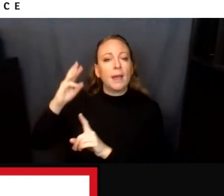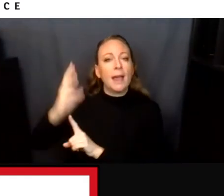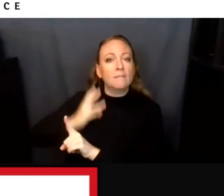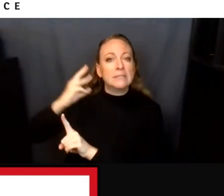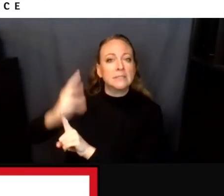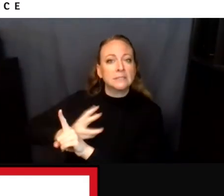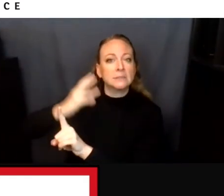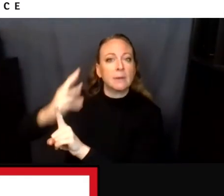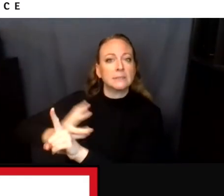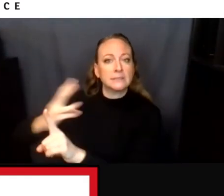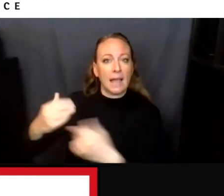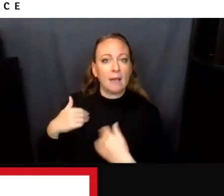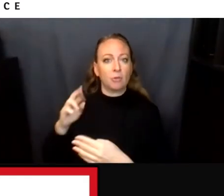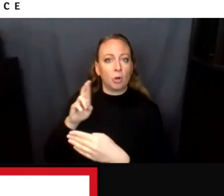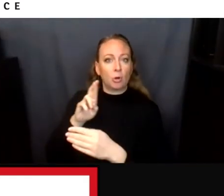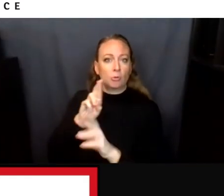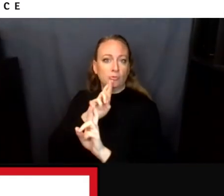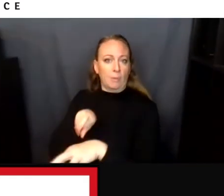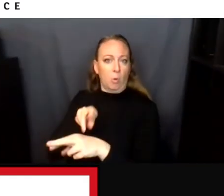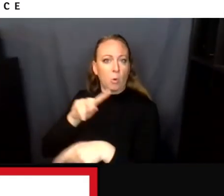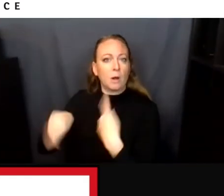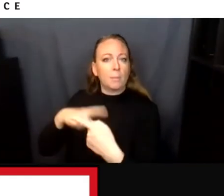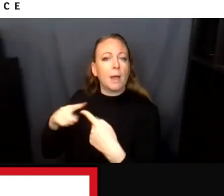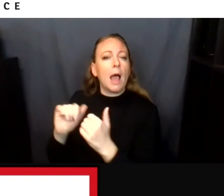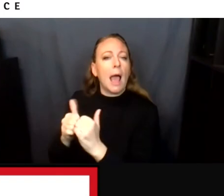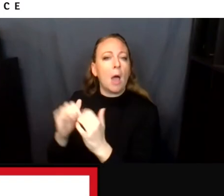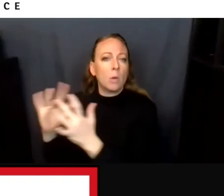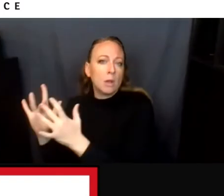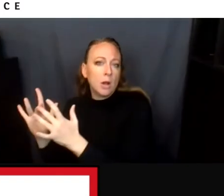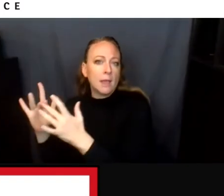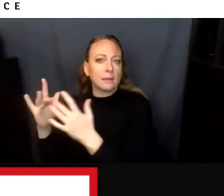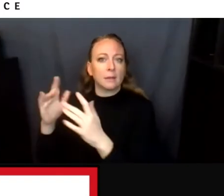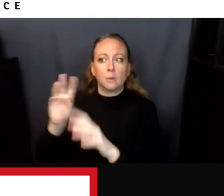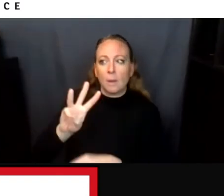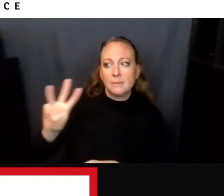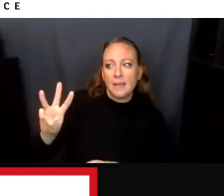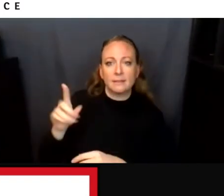And it's not a government group, it's an independent group.